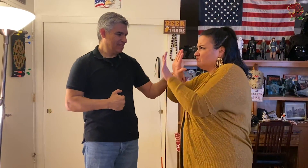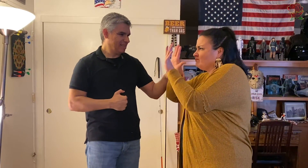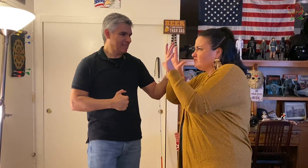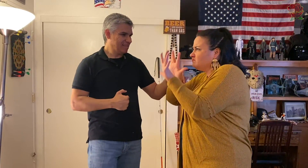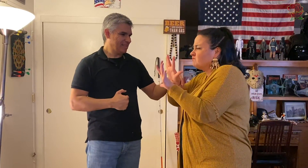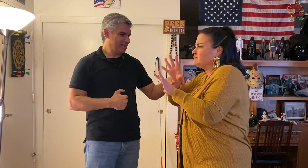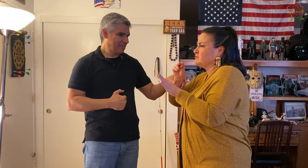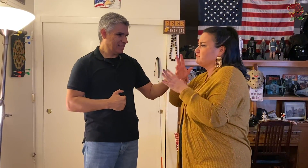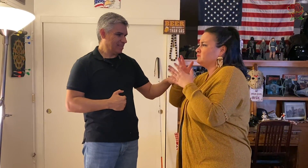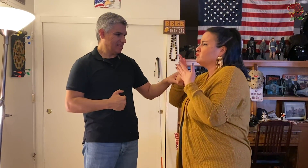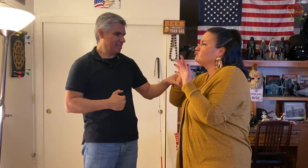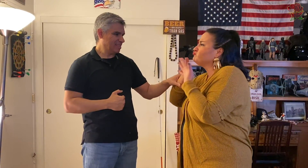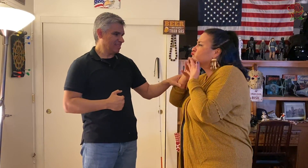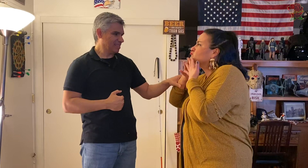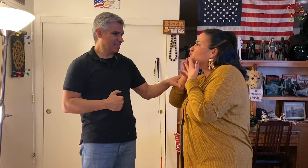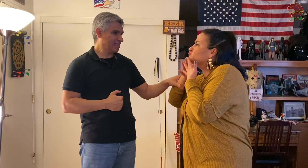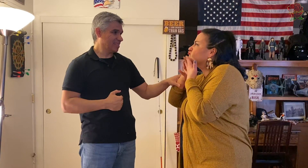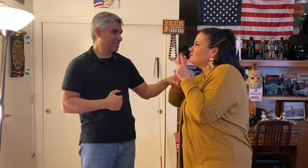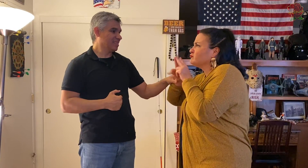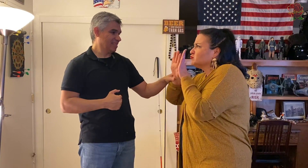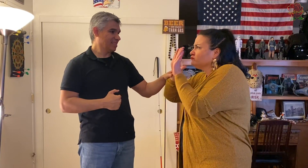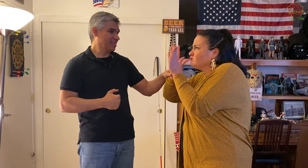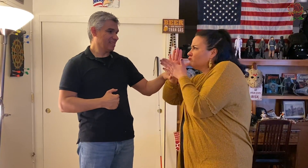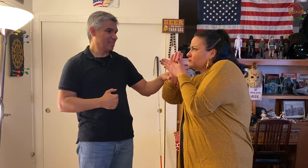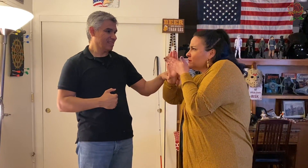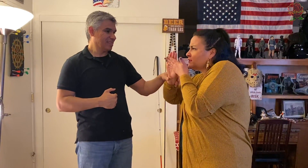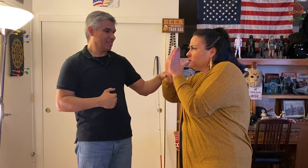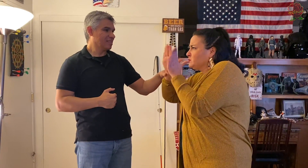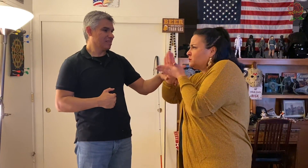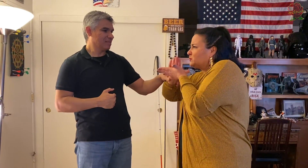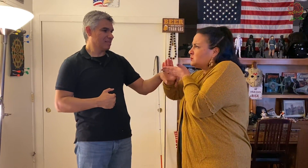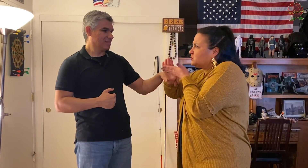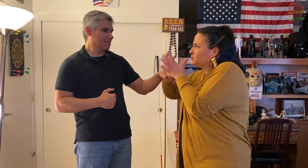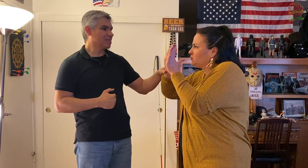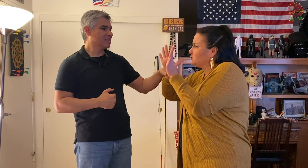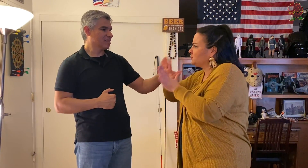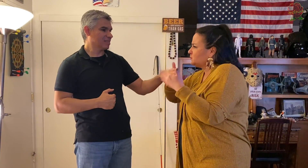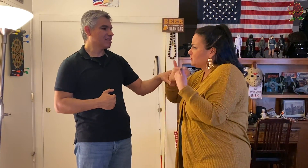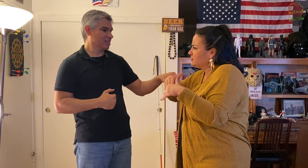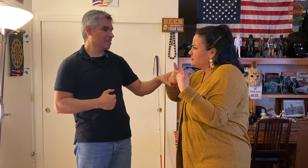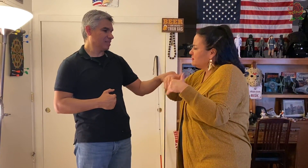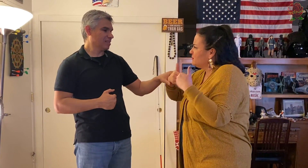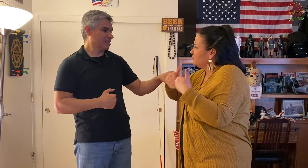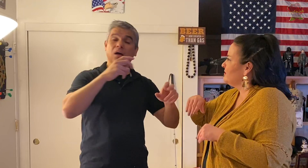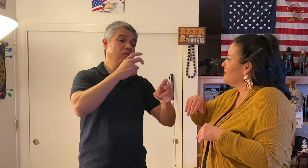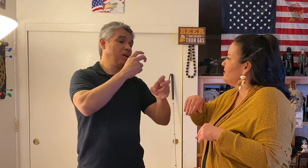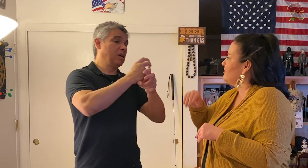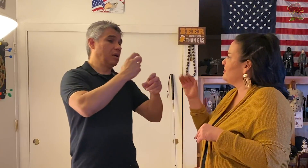It looks very precise and the colors fit very well.